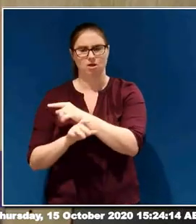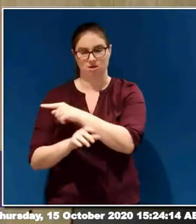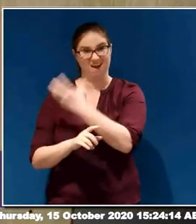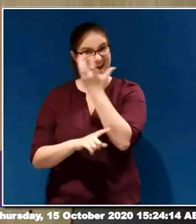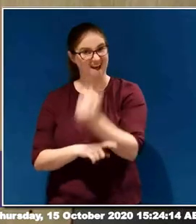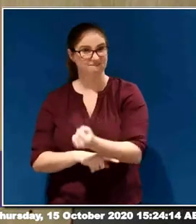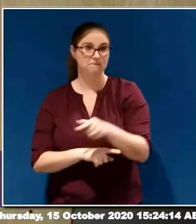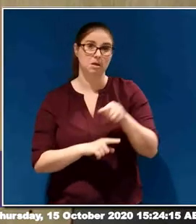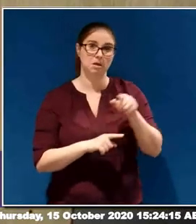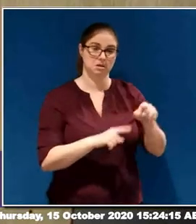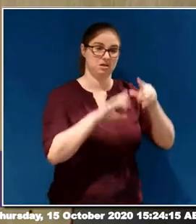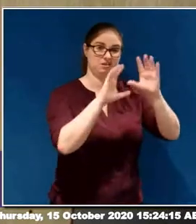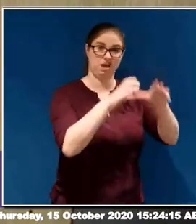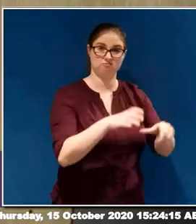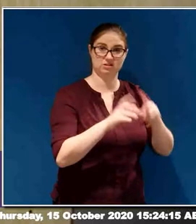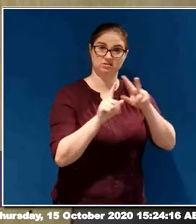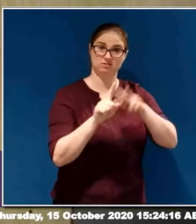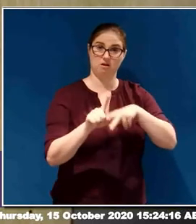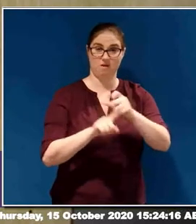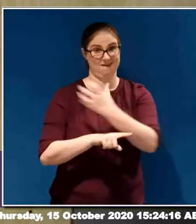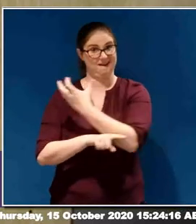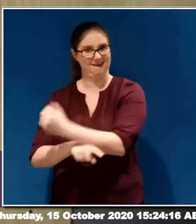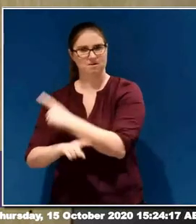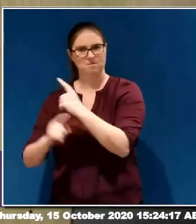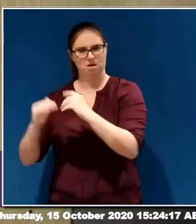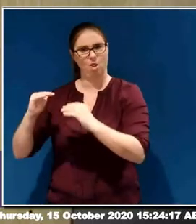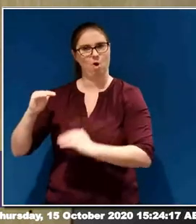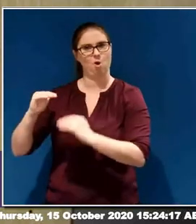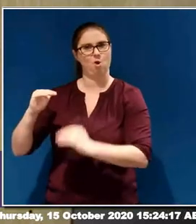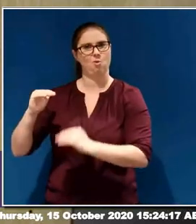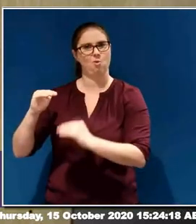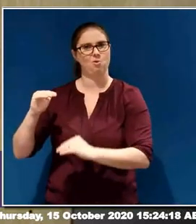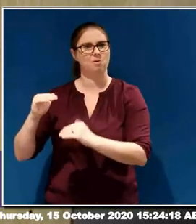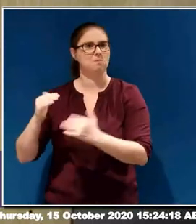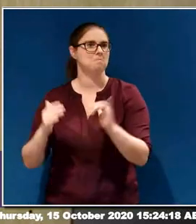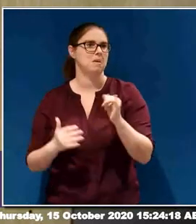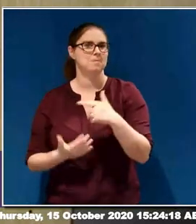And that can be a student with developmental language disorder who has